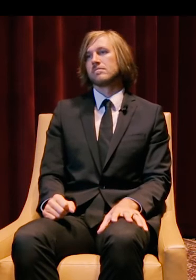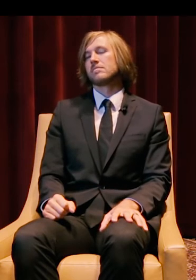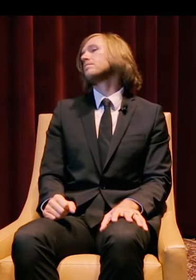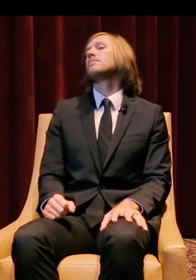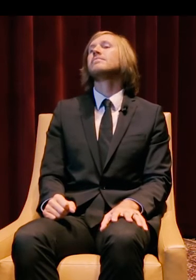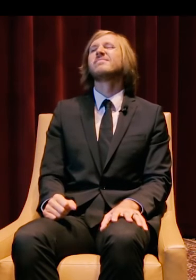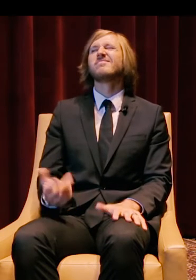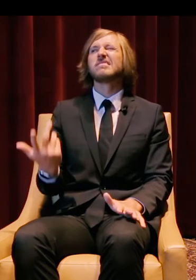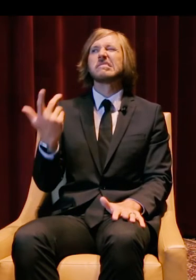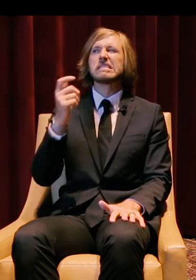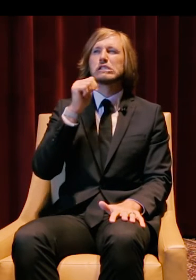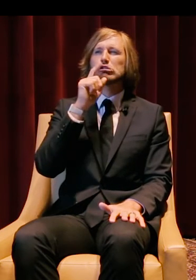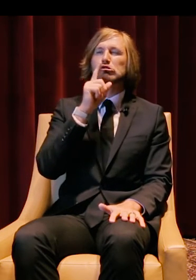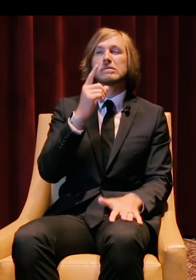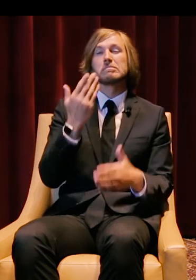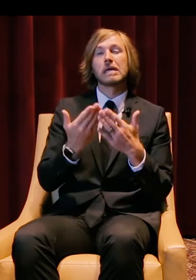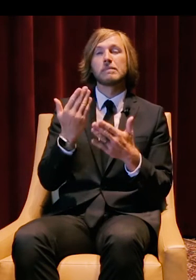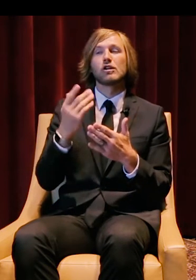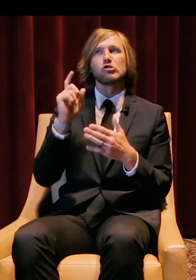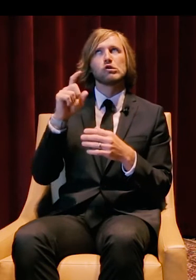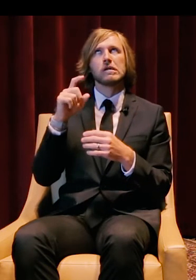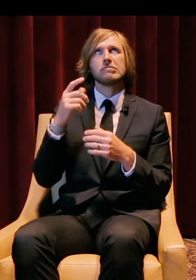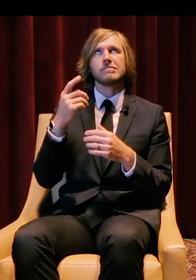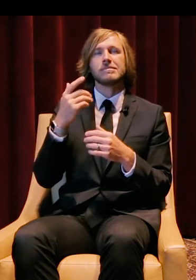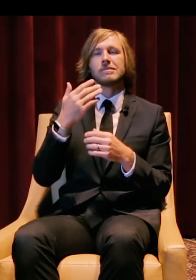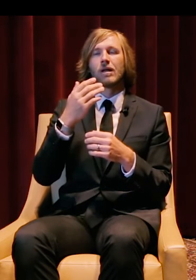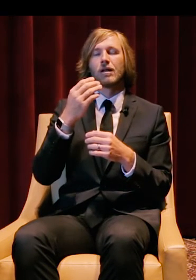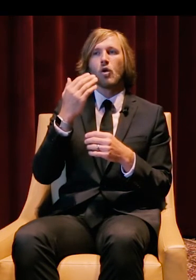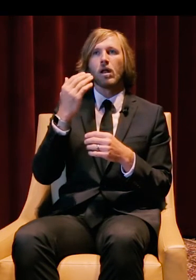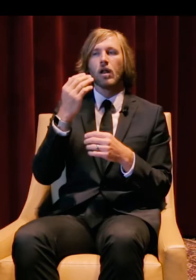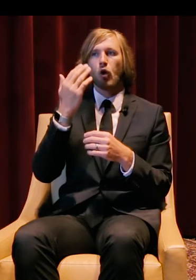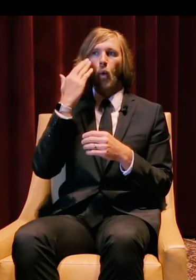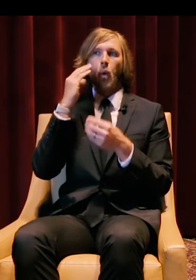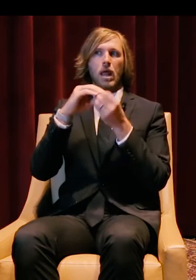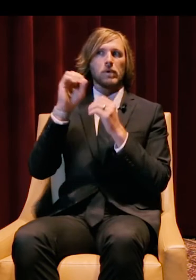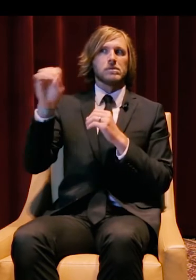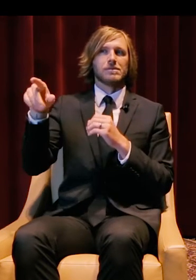I'm not sure, I should probably have a better number for you, but I would guess that about